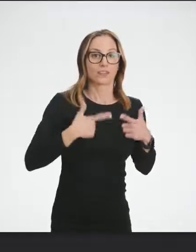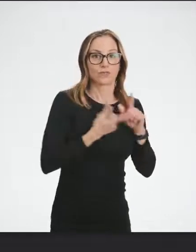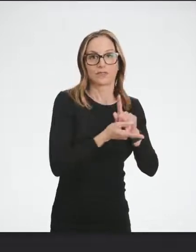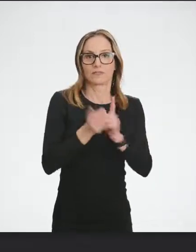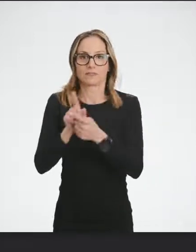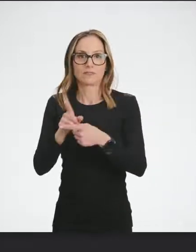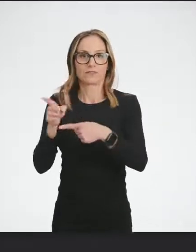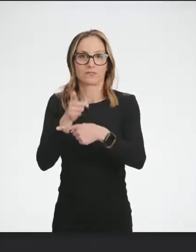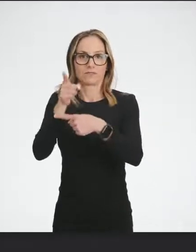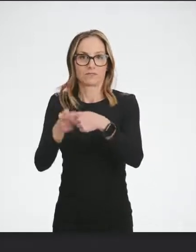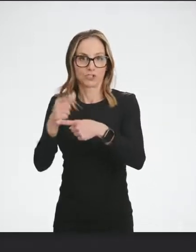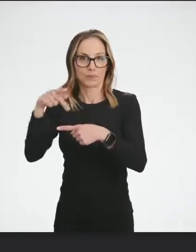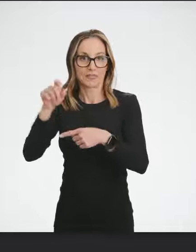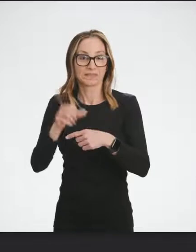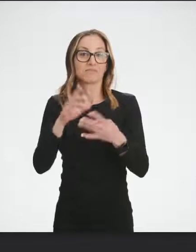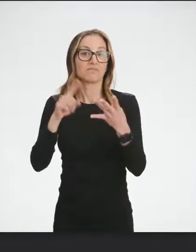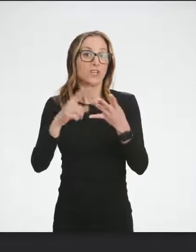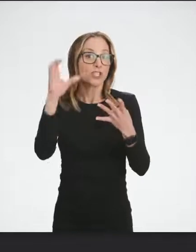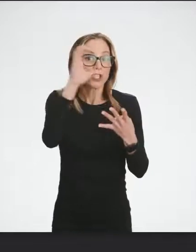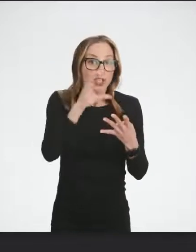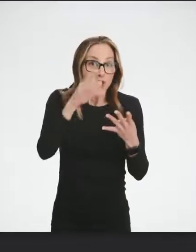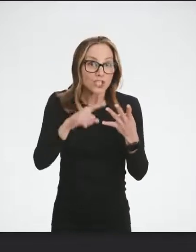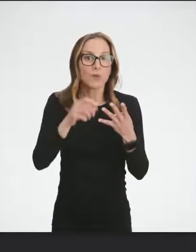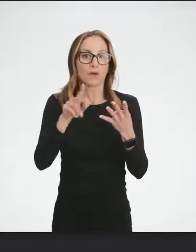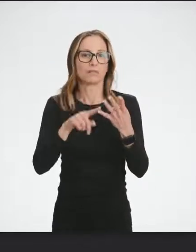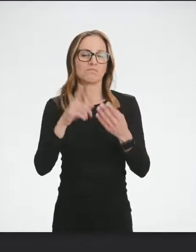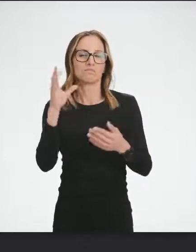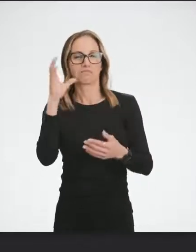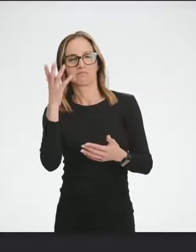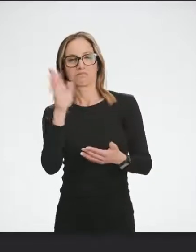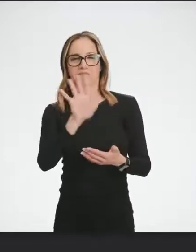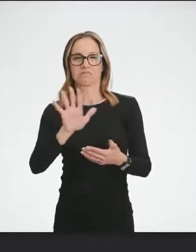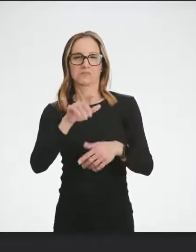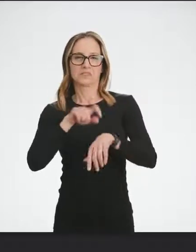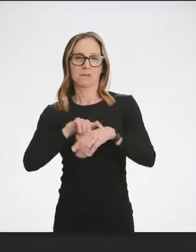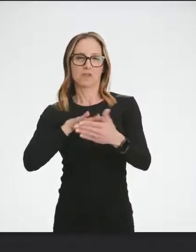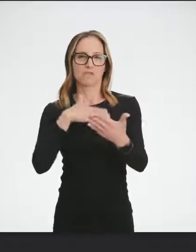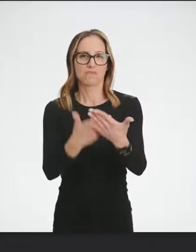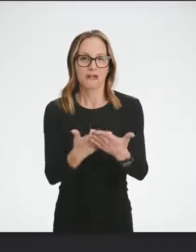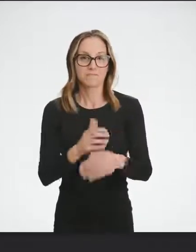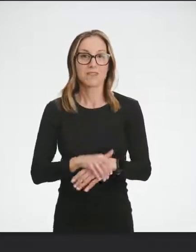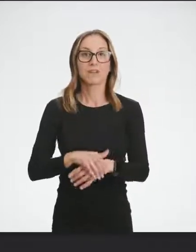an address into GPS coordinates; Search; and Estimated Times of Arrival.